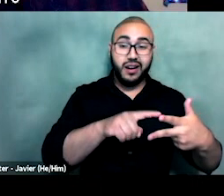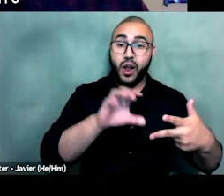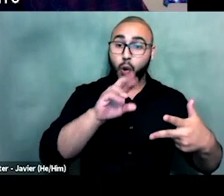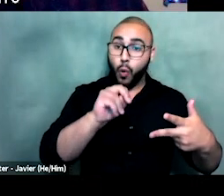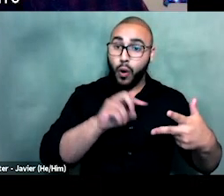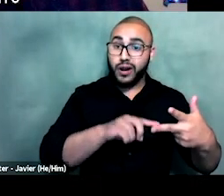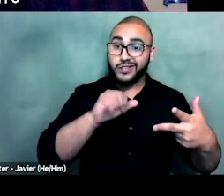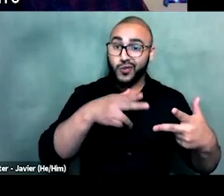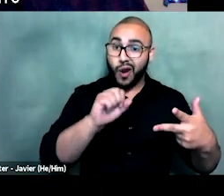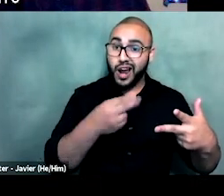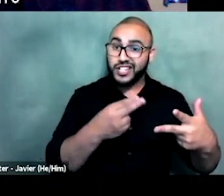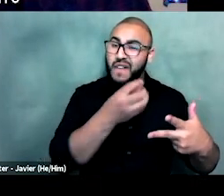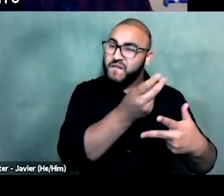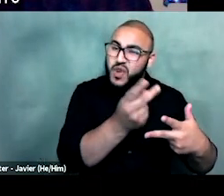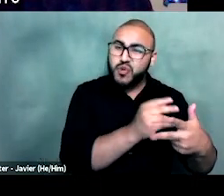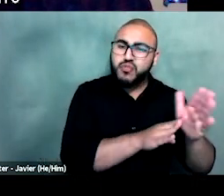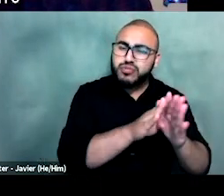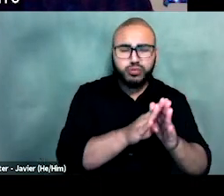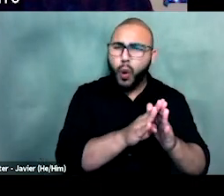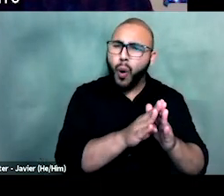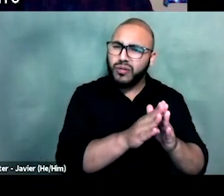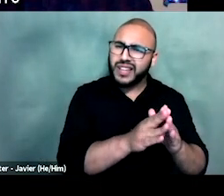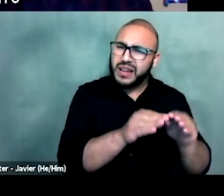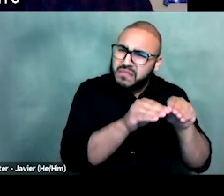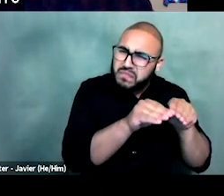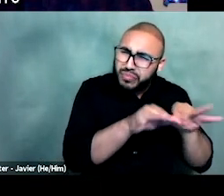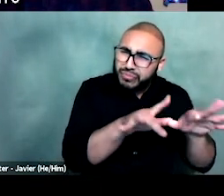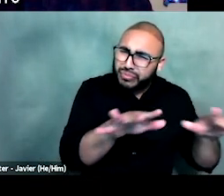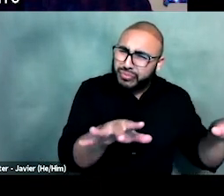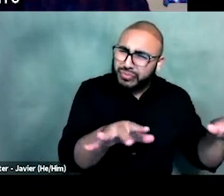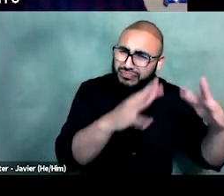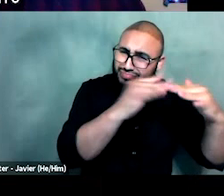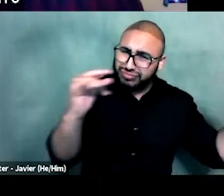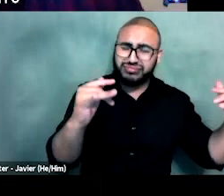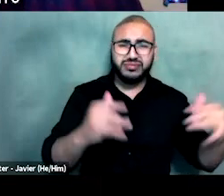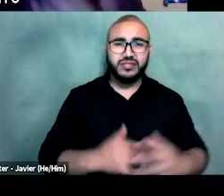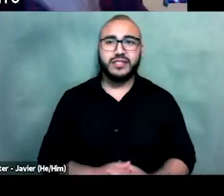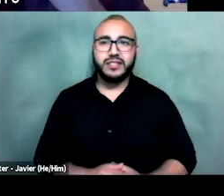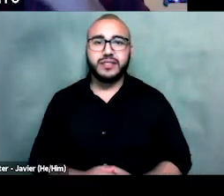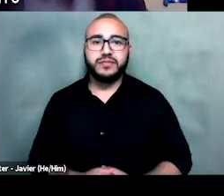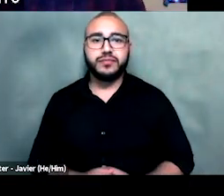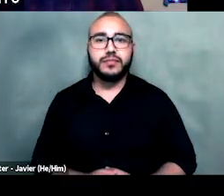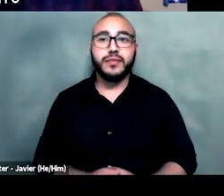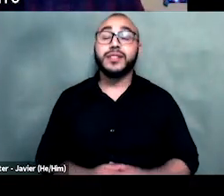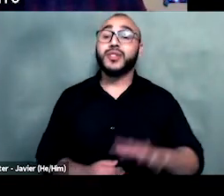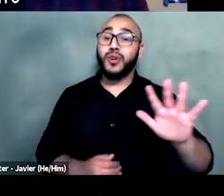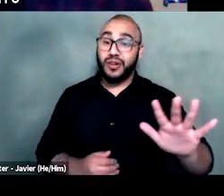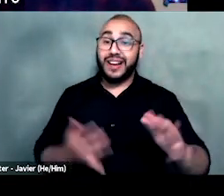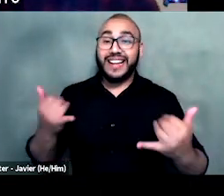literally dozens. This is the history and this is where it gets ugly, right the